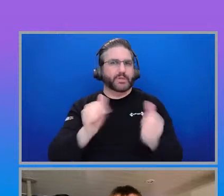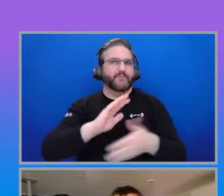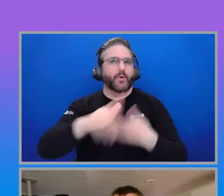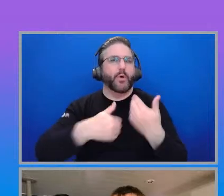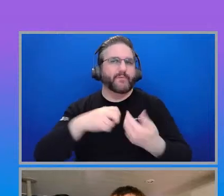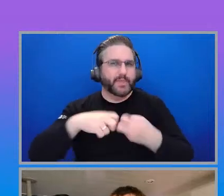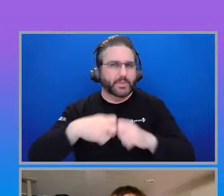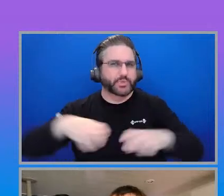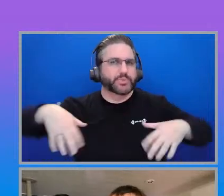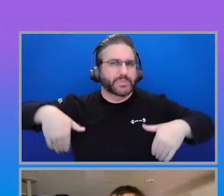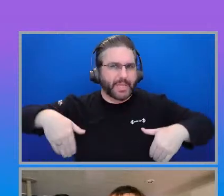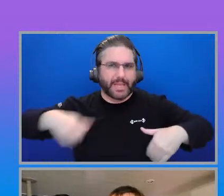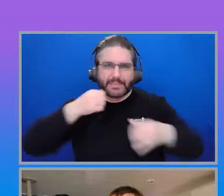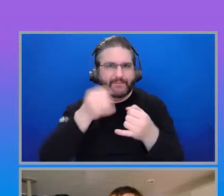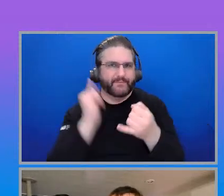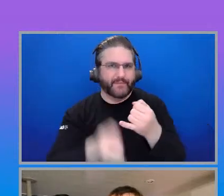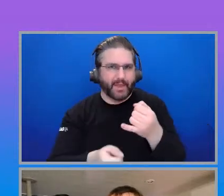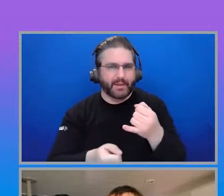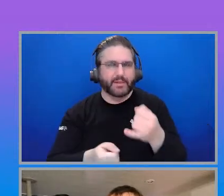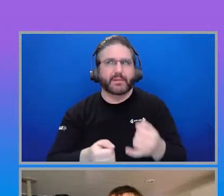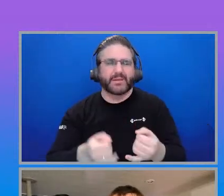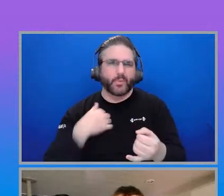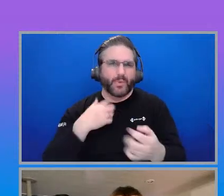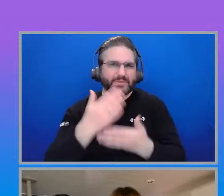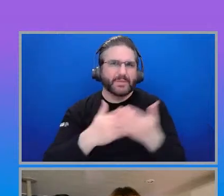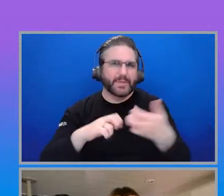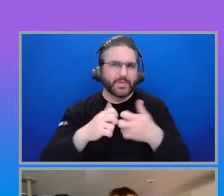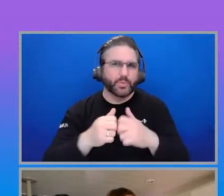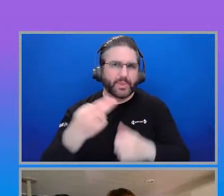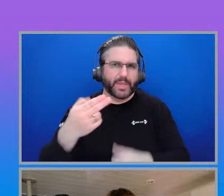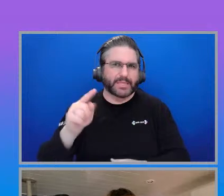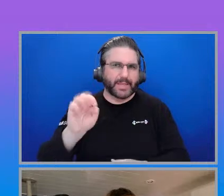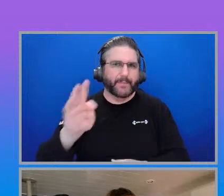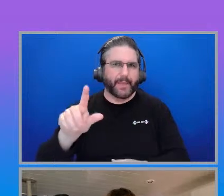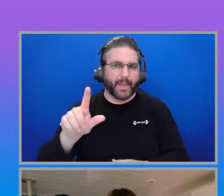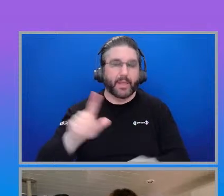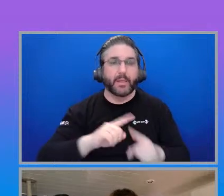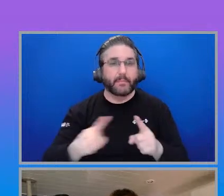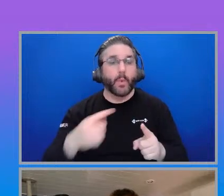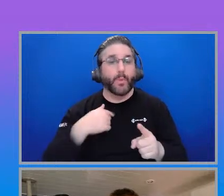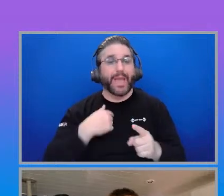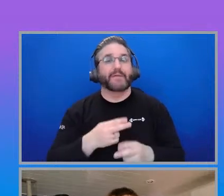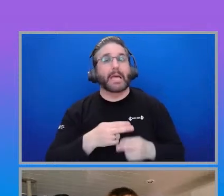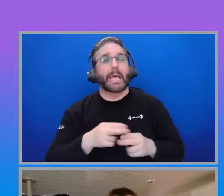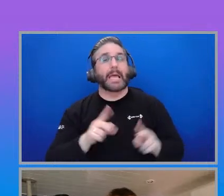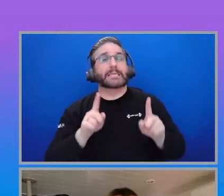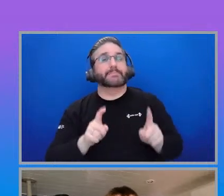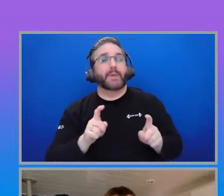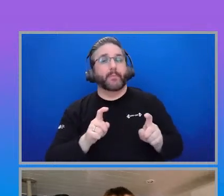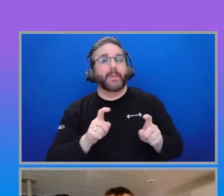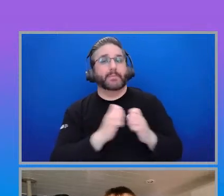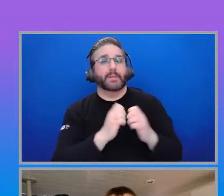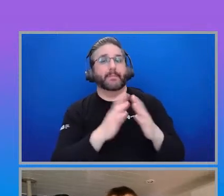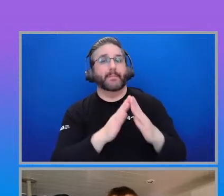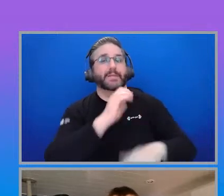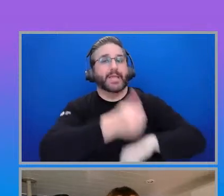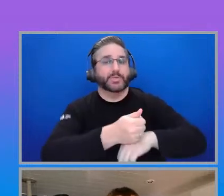with this. And also in HTML. But there is an experimental implementation in Chrome Canary.